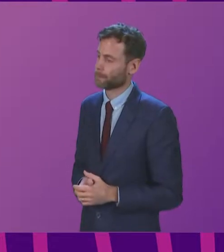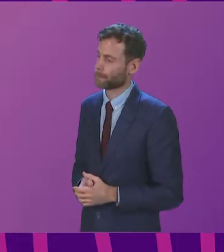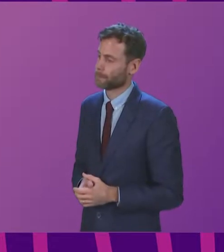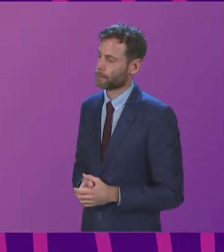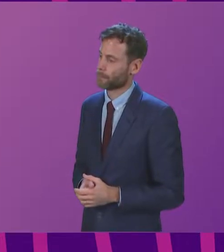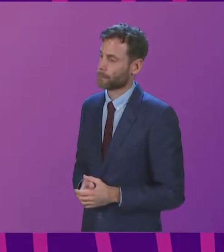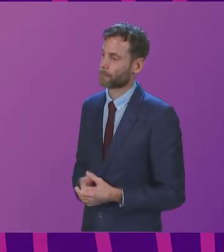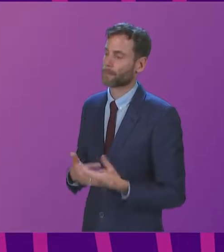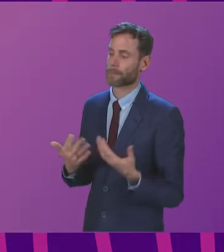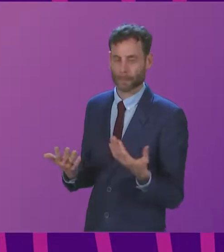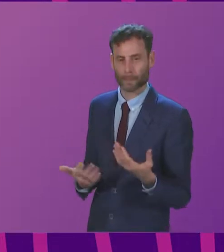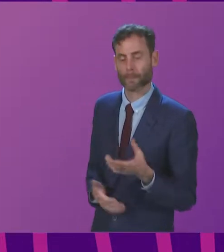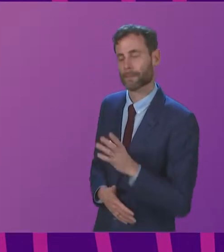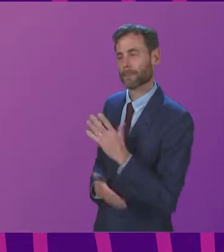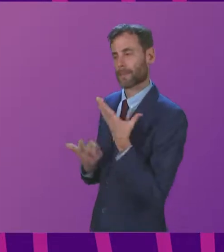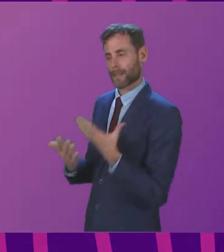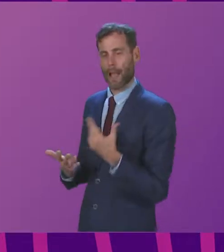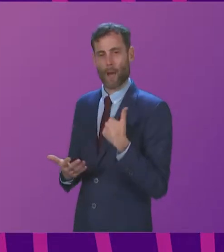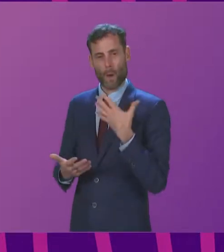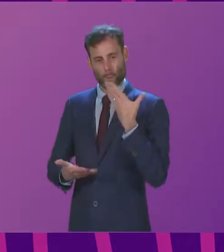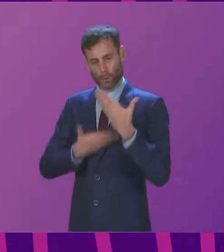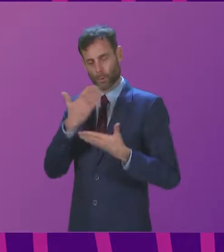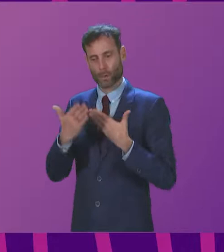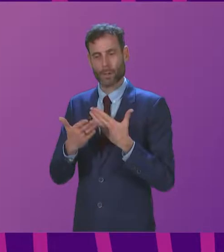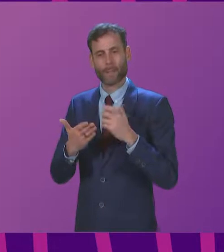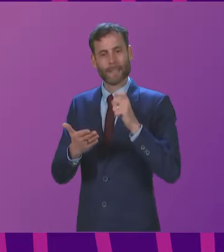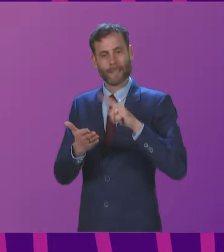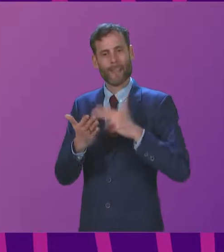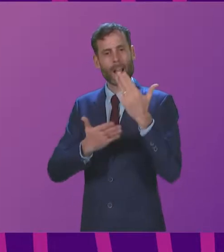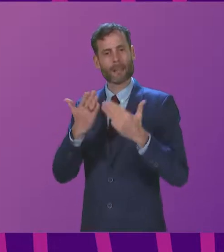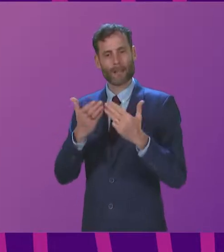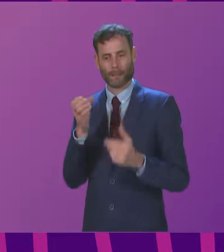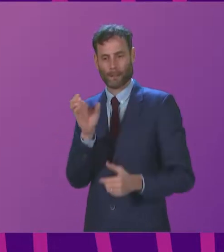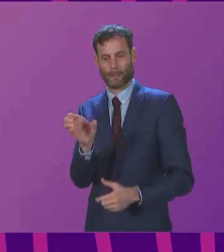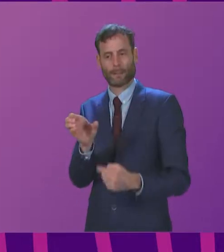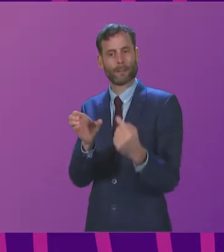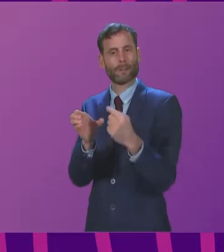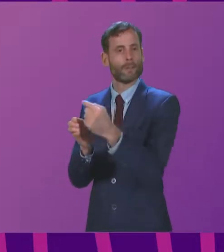I turn to the Covid certification scheme that the Cabinet also discussed this morning. I will set